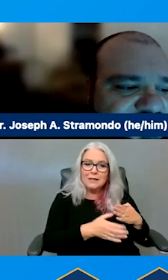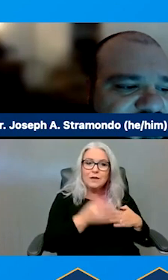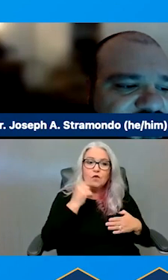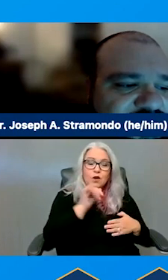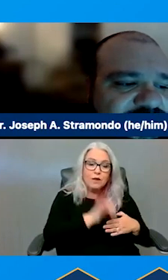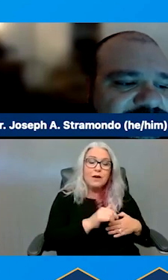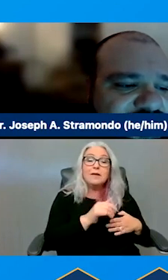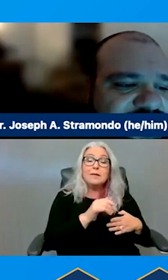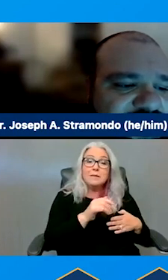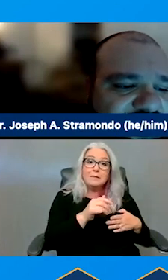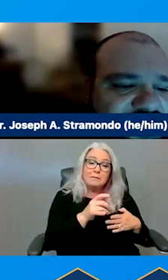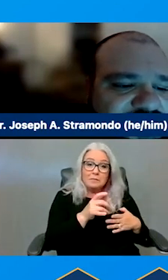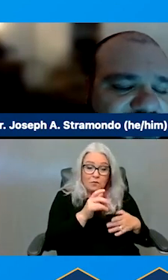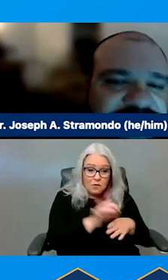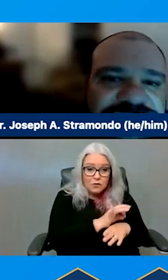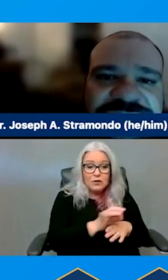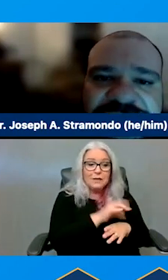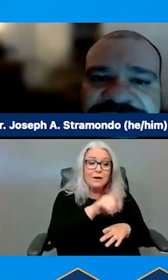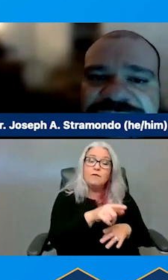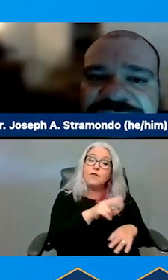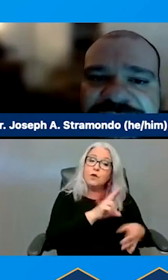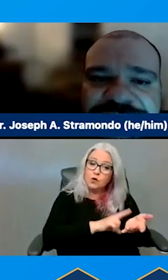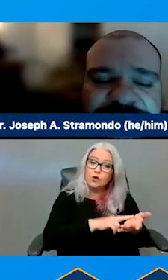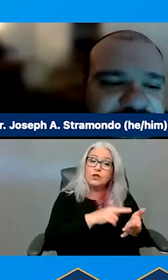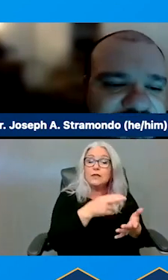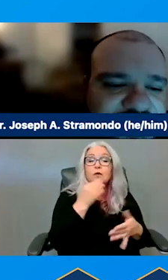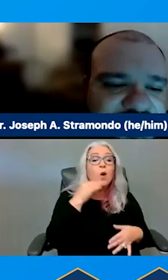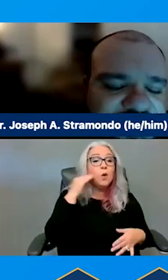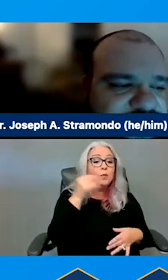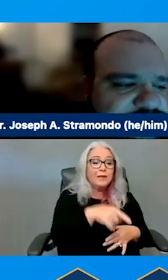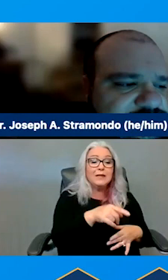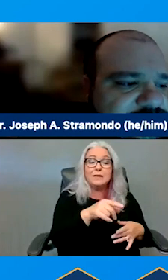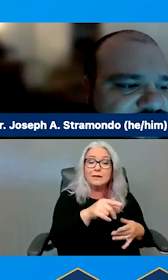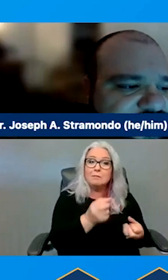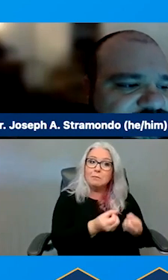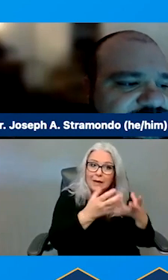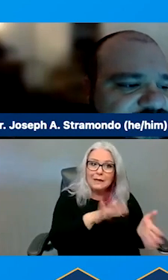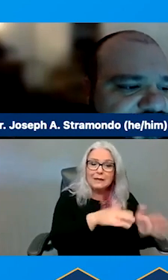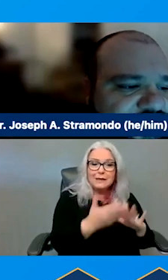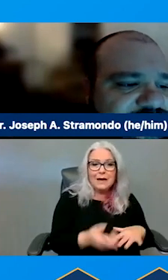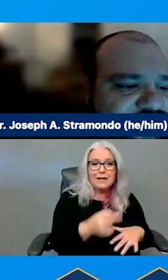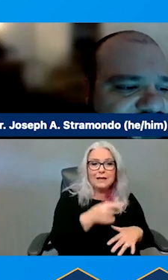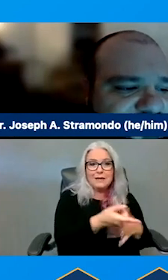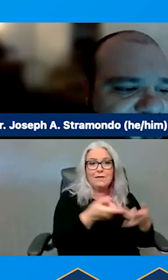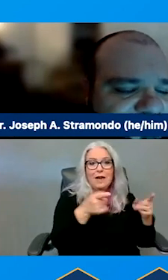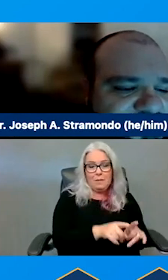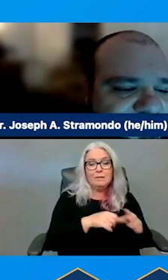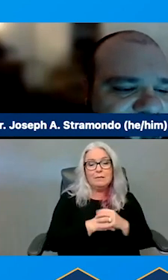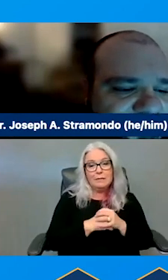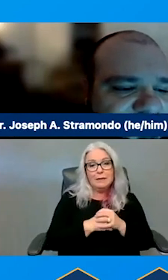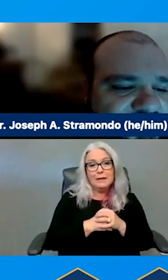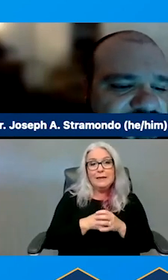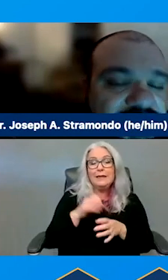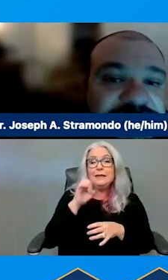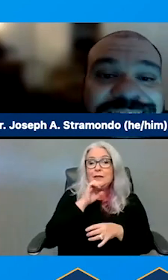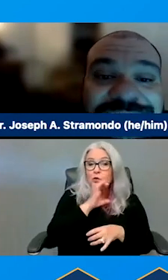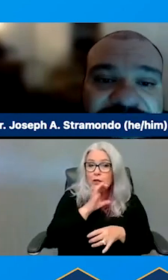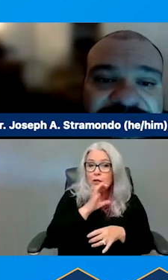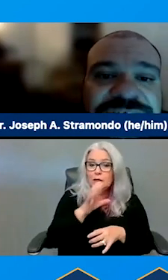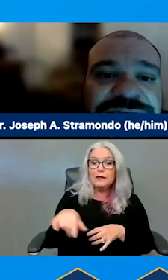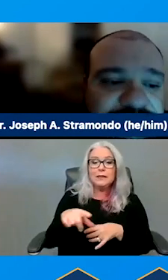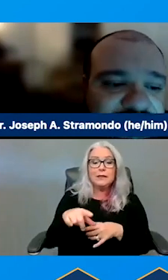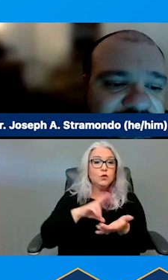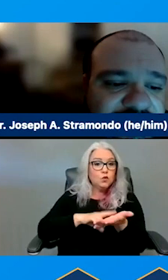epistemic authority --